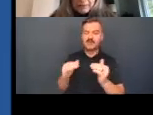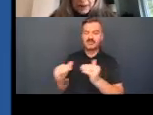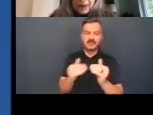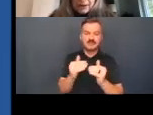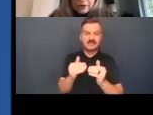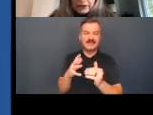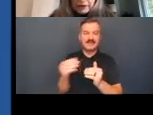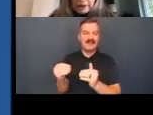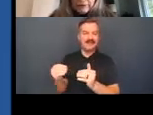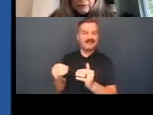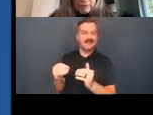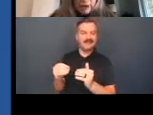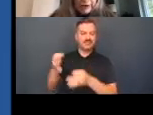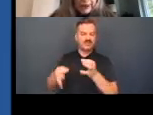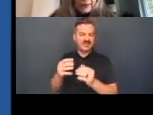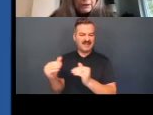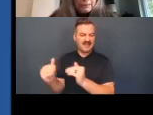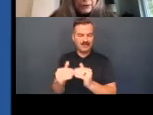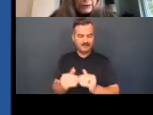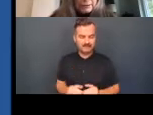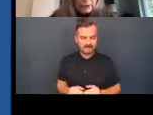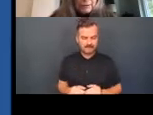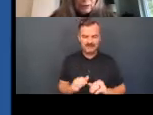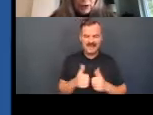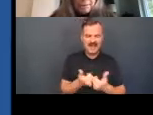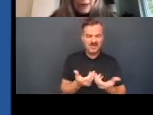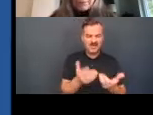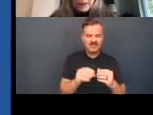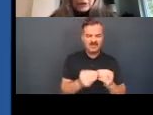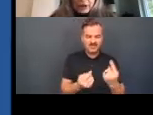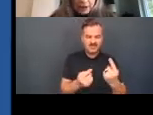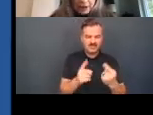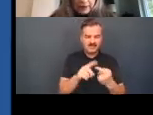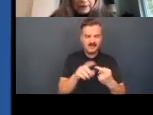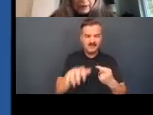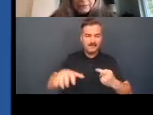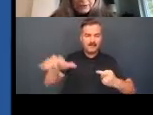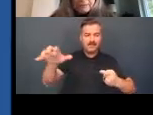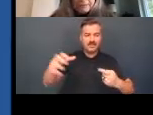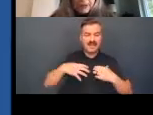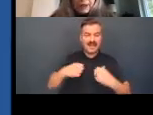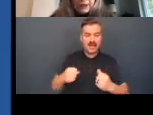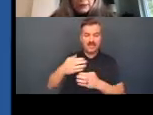16:06:00 The criteria for promoting ethical Principle number one population health outcomes.